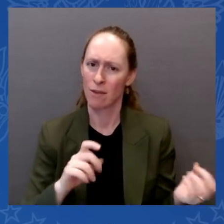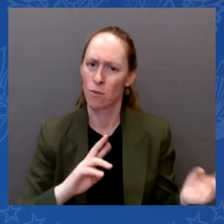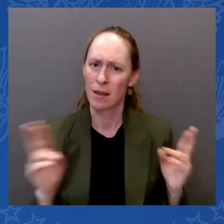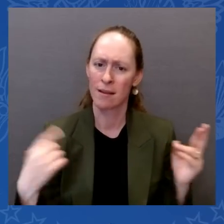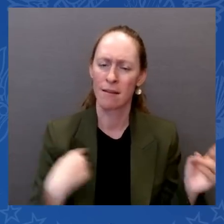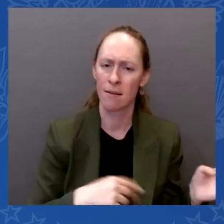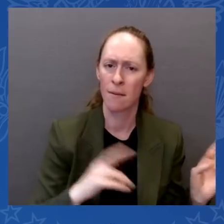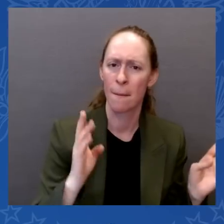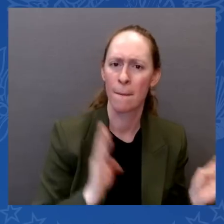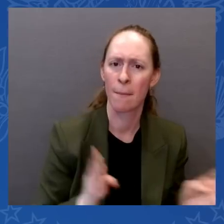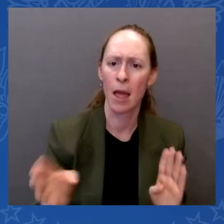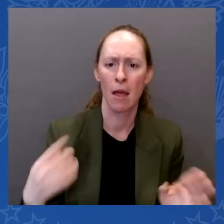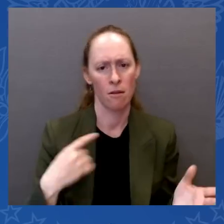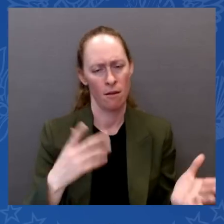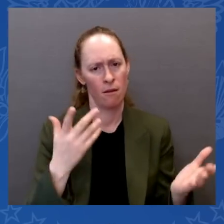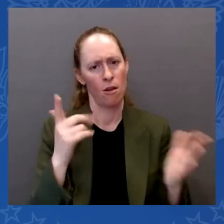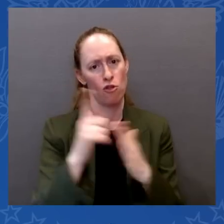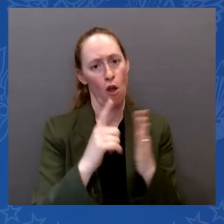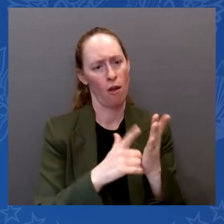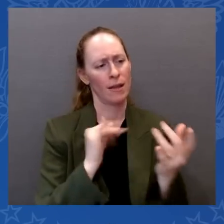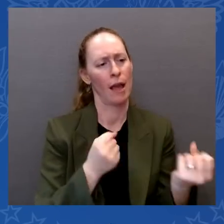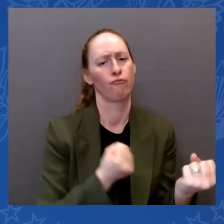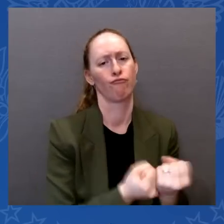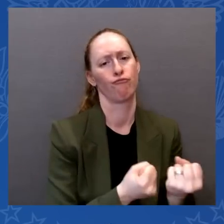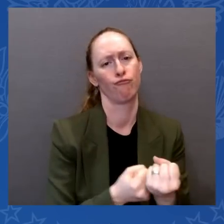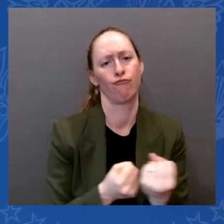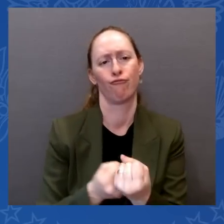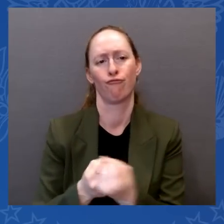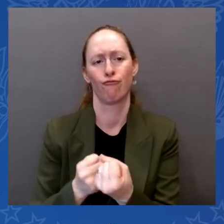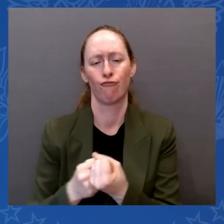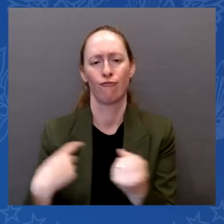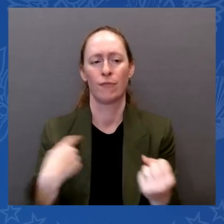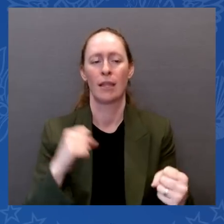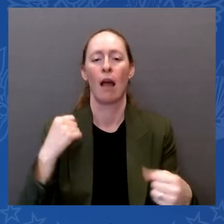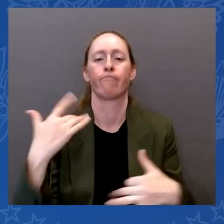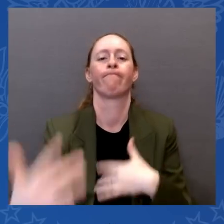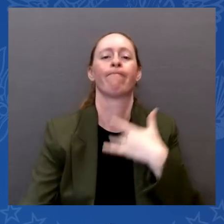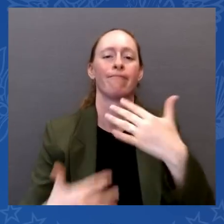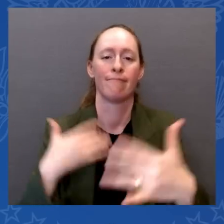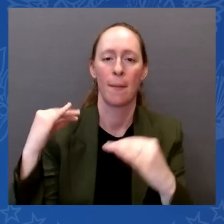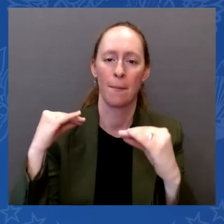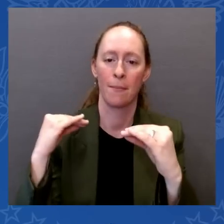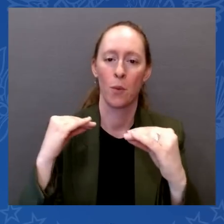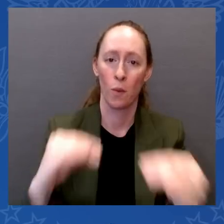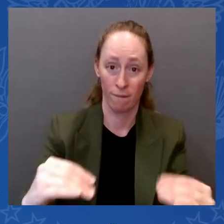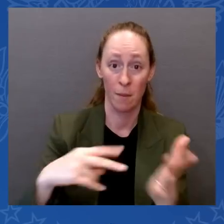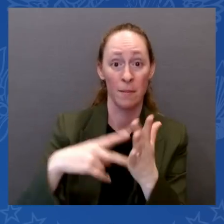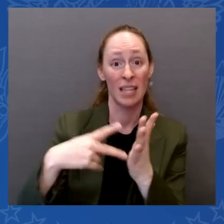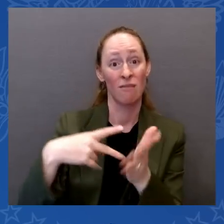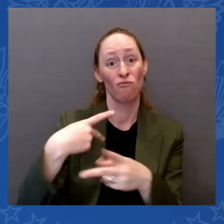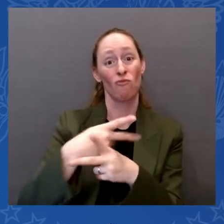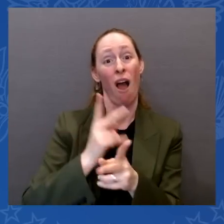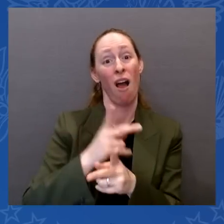with products that are made in America. And guess what? We didn't stop there. As I said, we passed the CHIPS and Science Act.